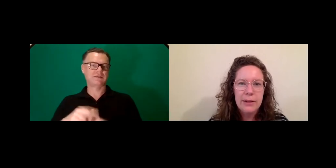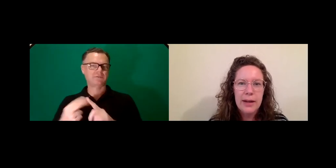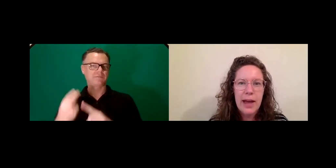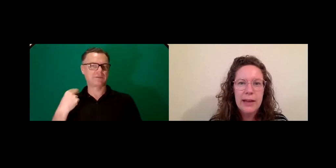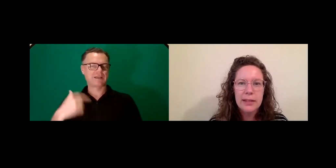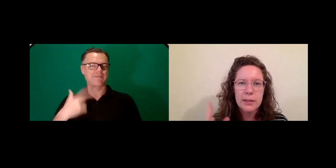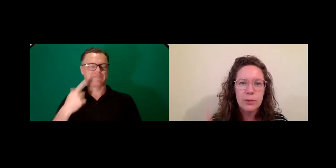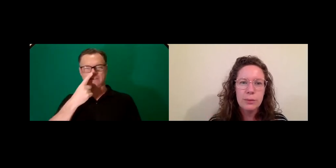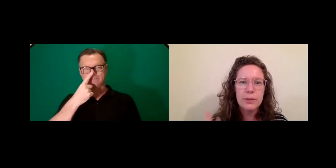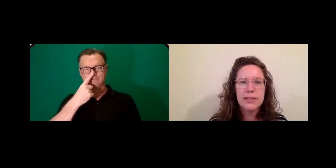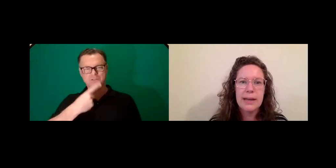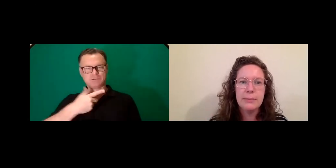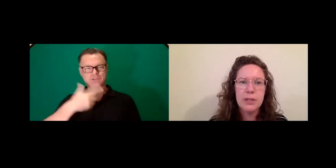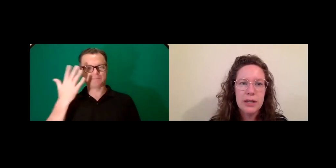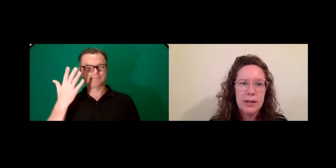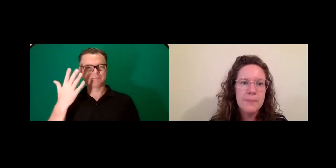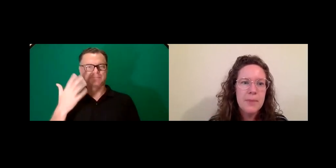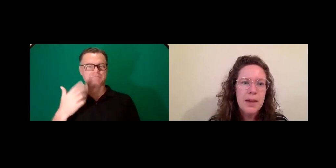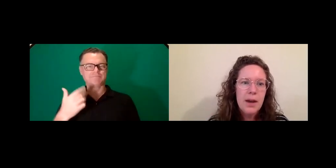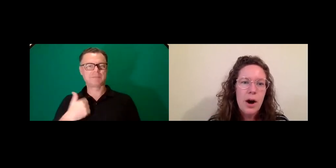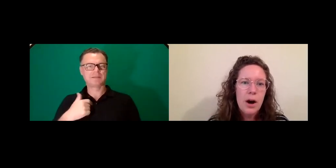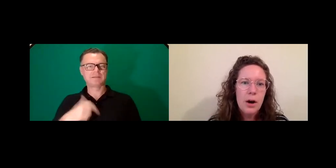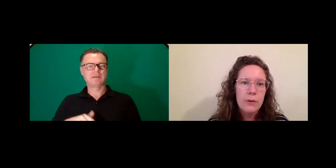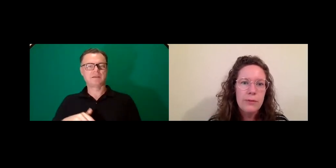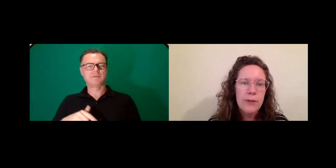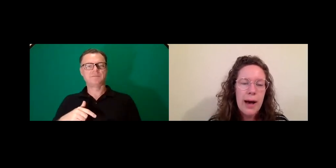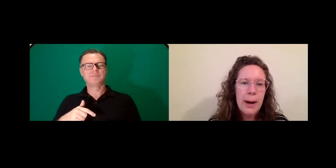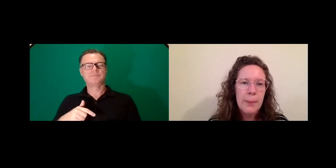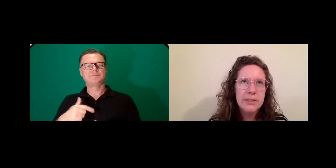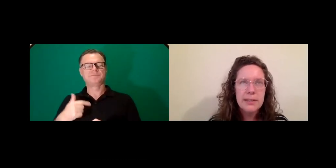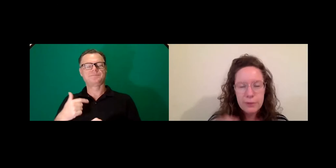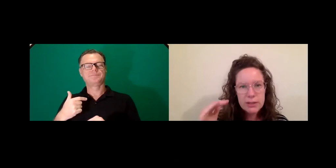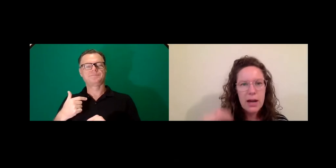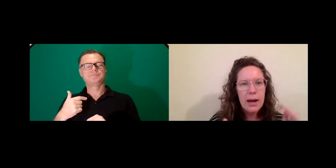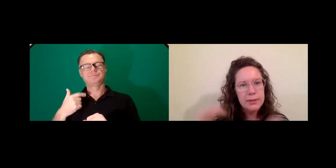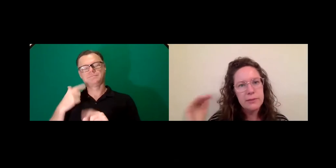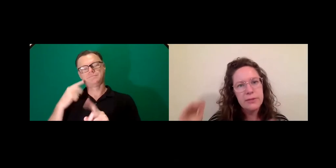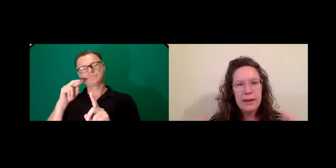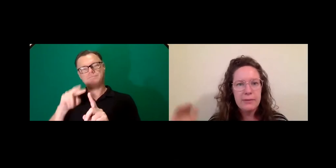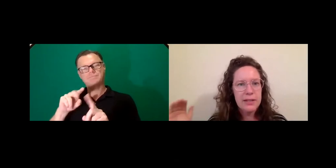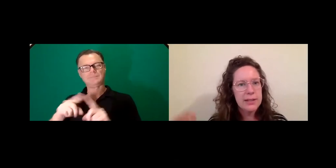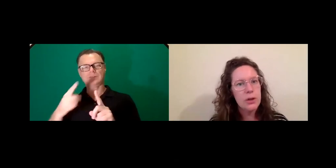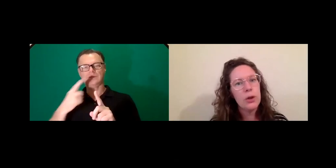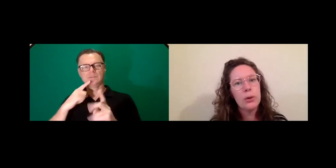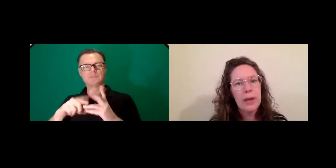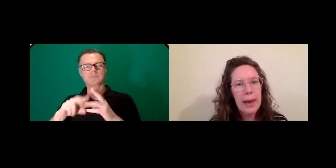I have now - that I have this real perception of um different types of deafness and who